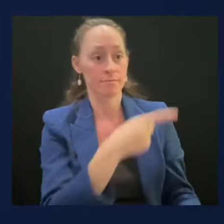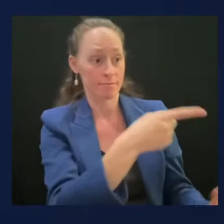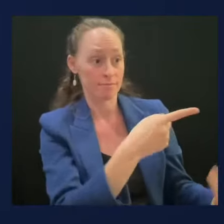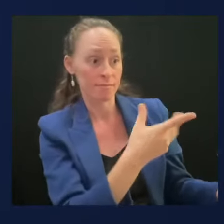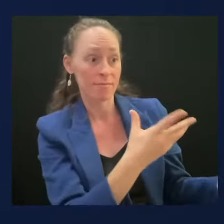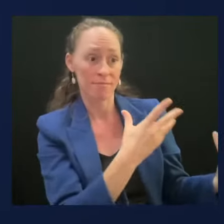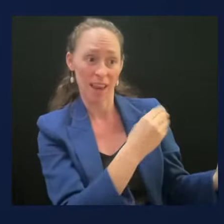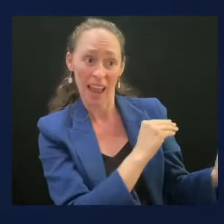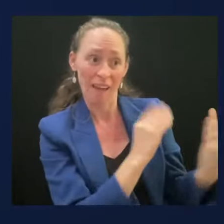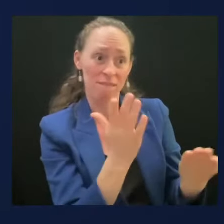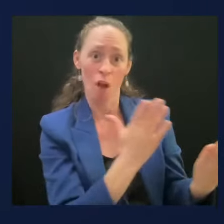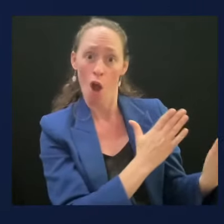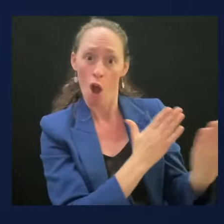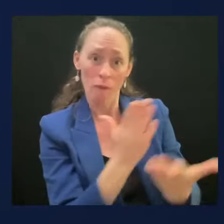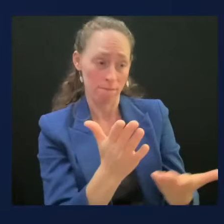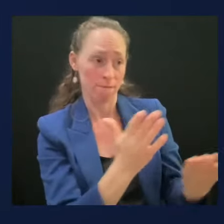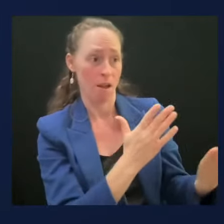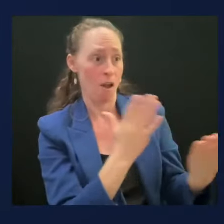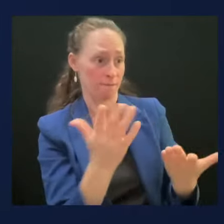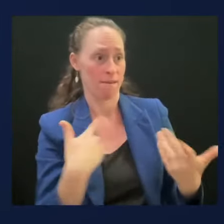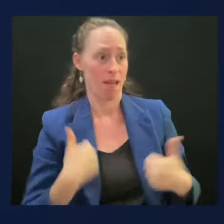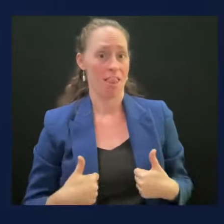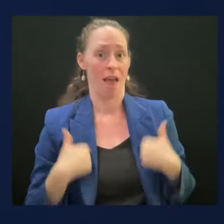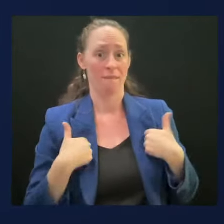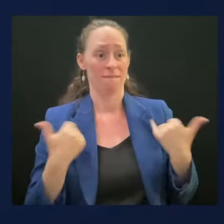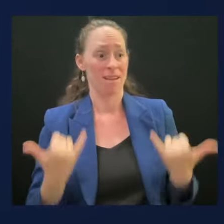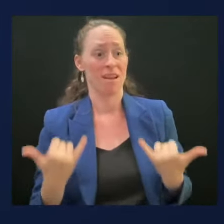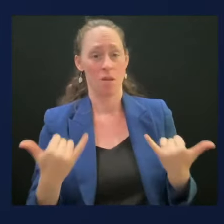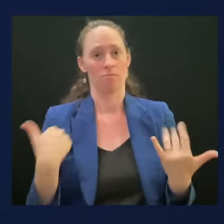And today. Today, we honor them. We remember them.